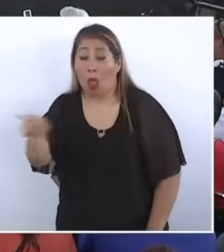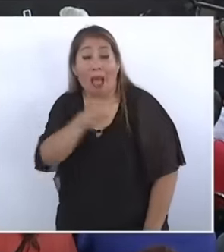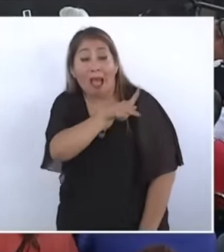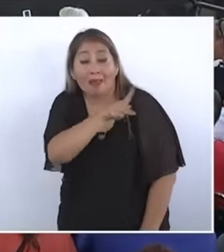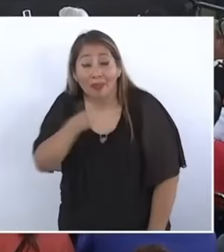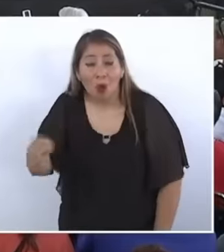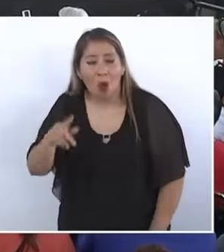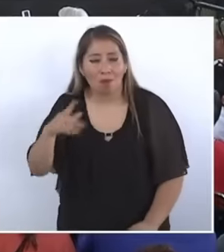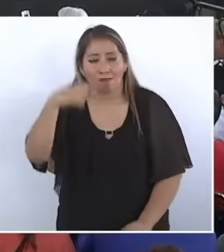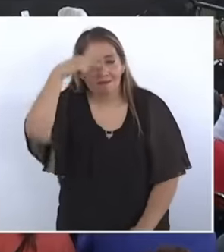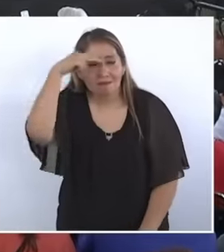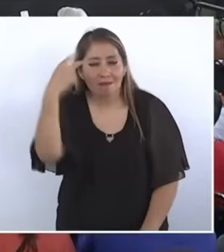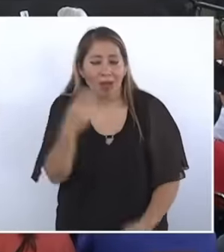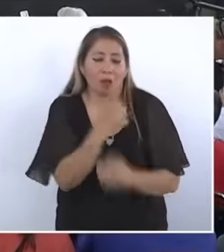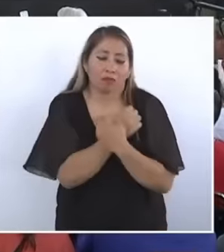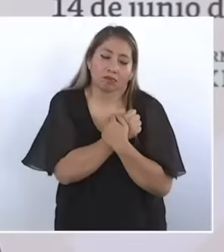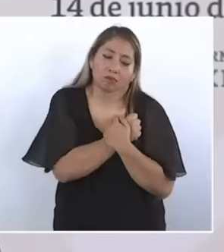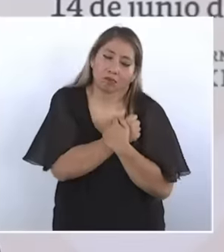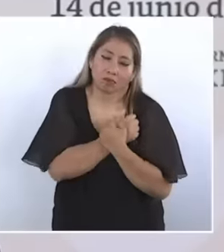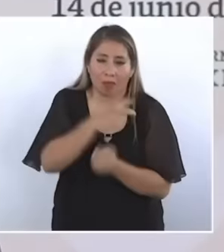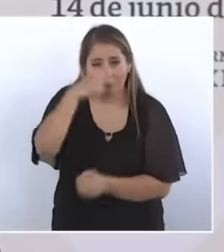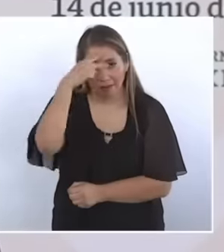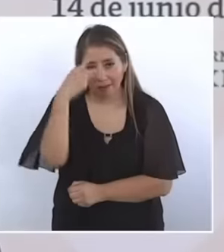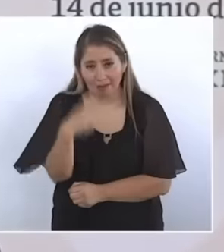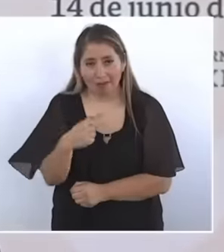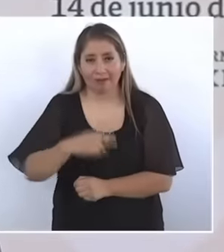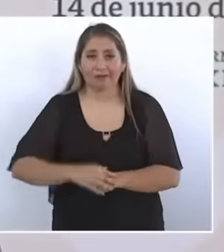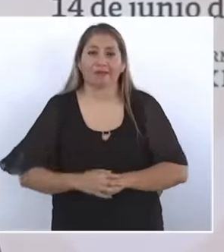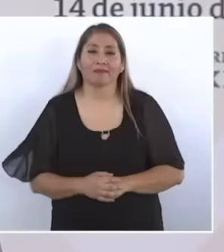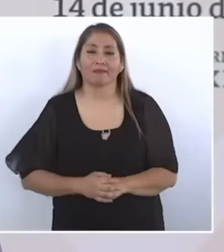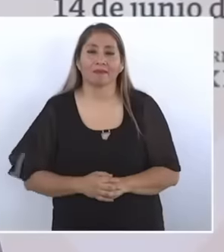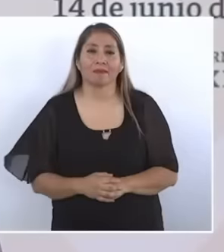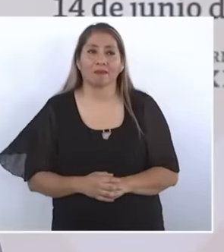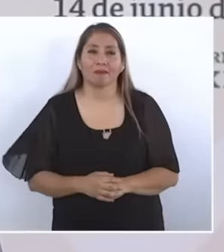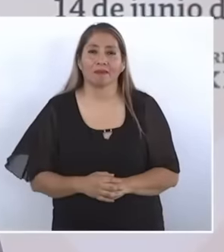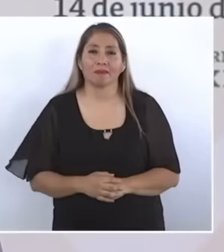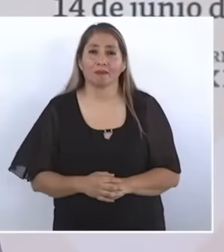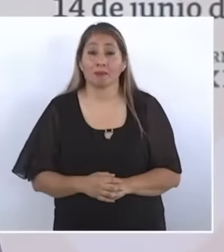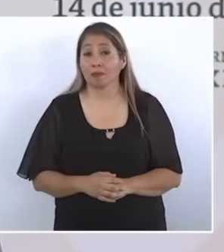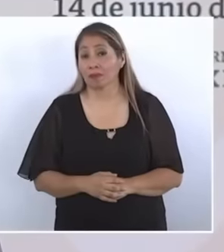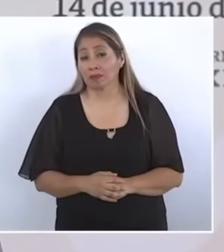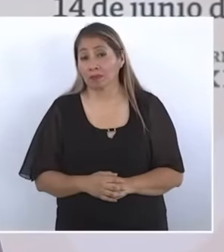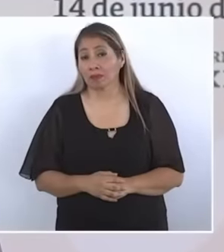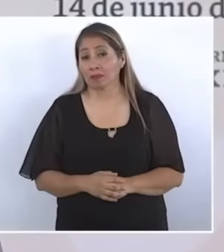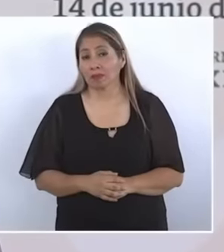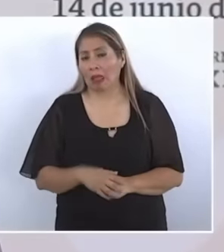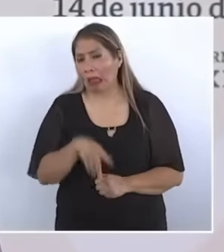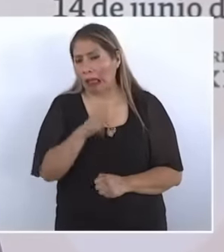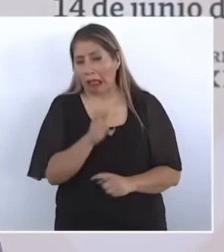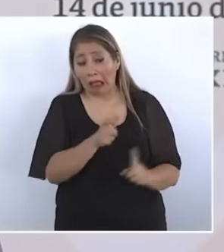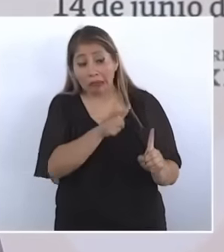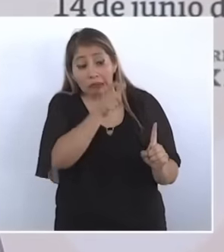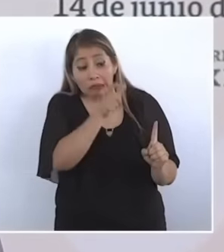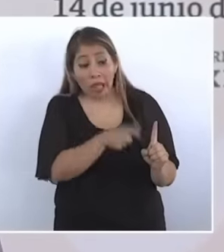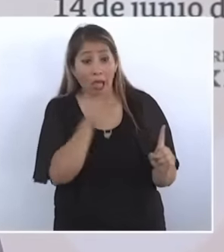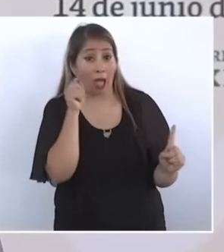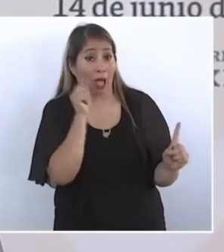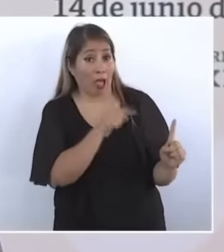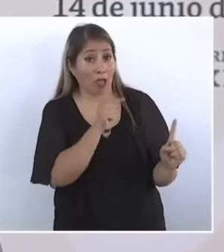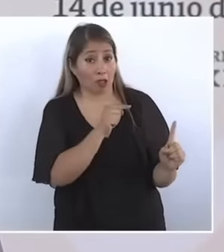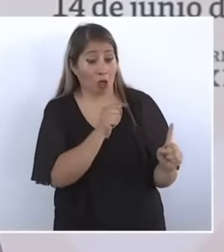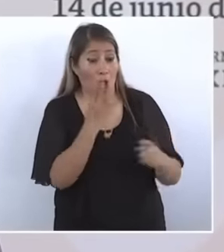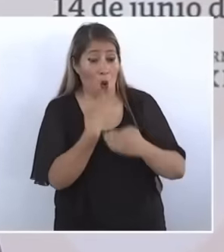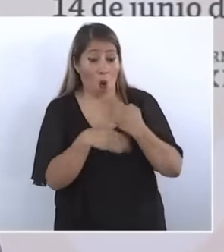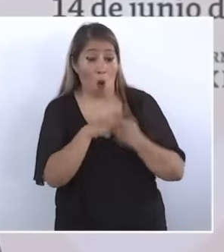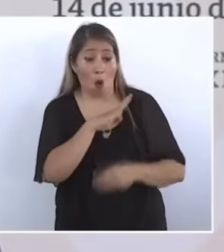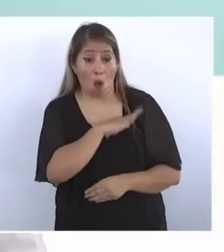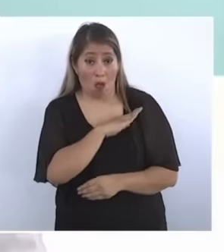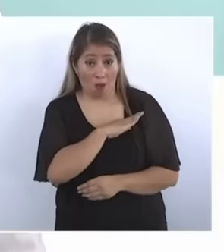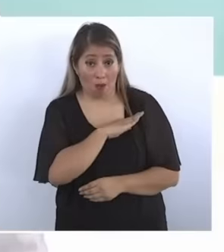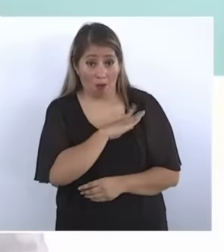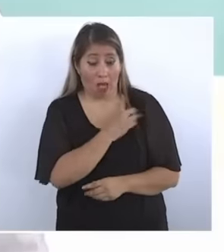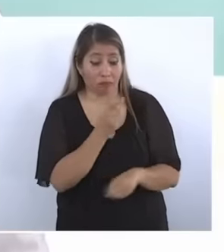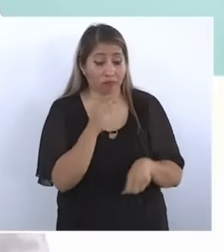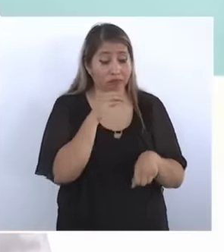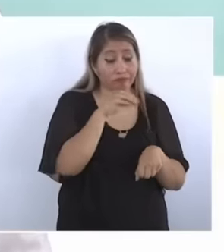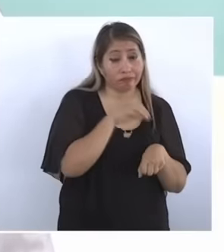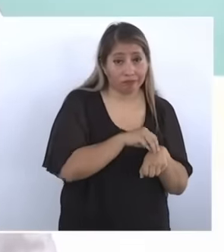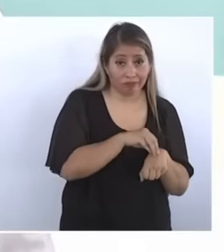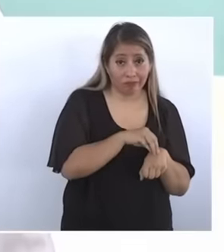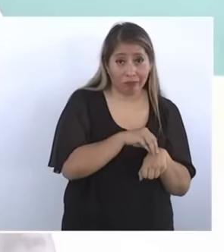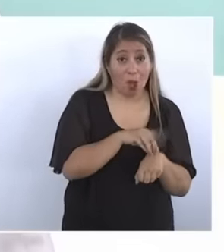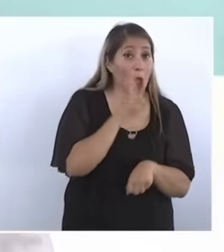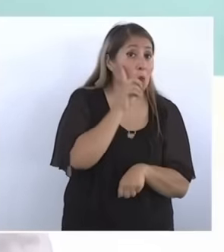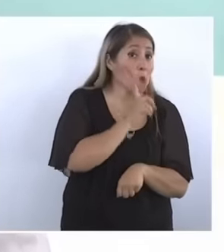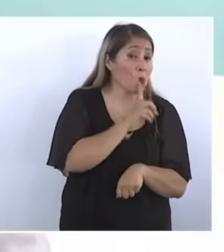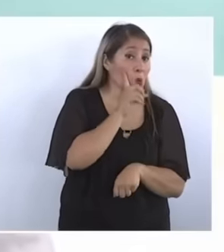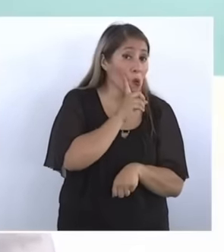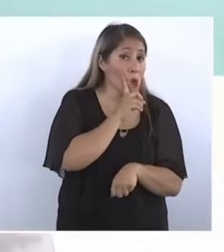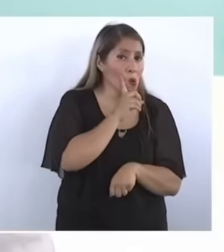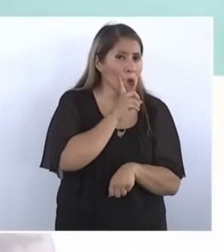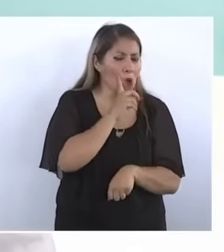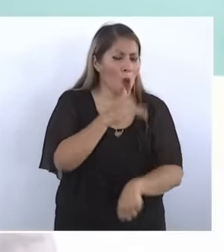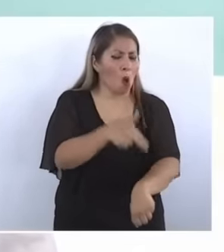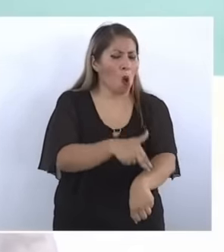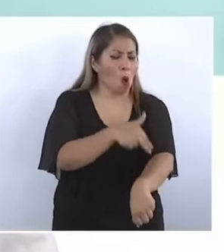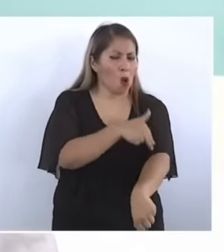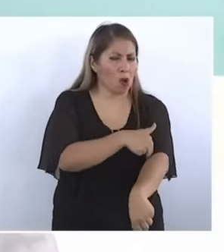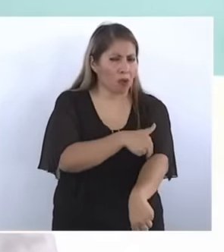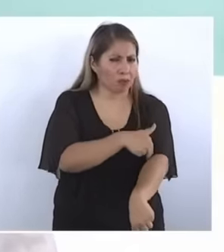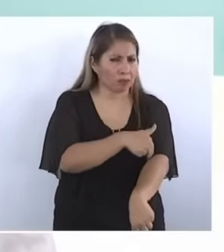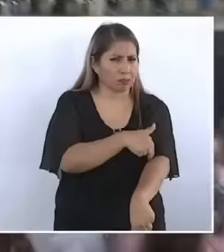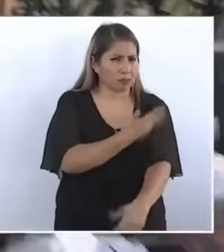people And that is what Claudia has and add to it that she is an honest,